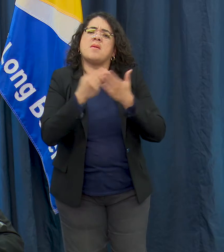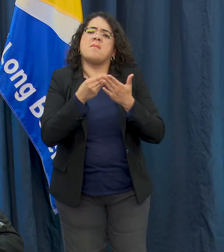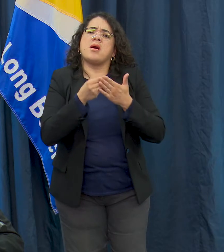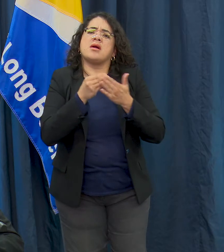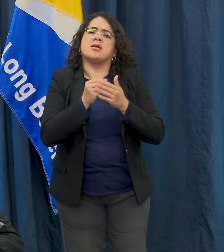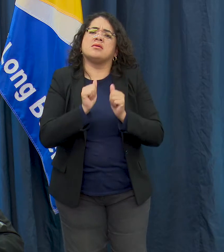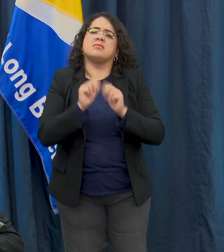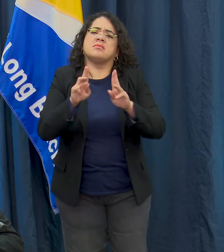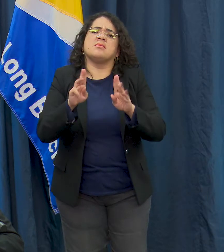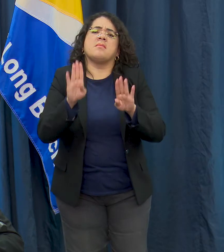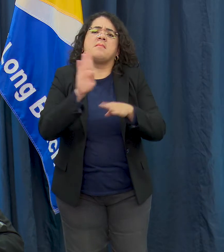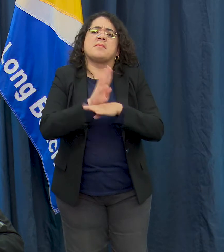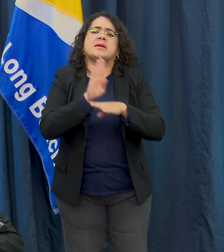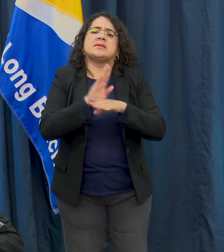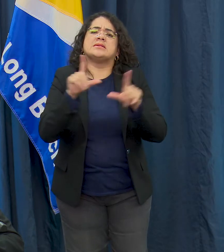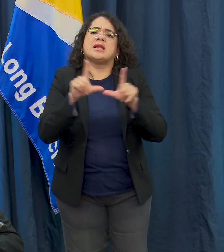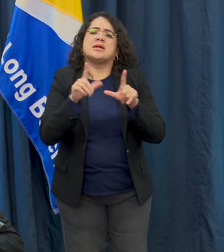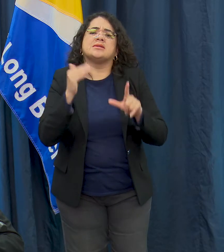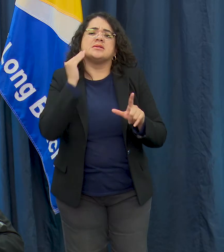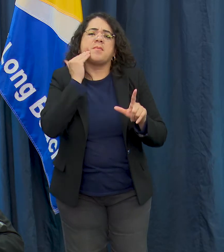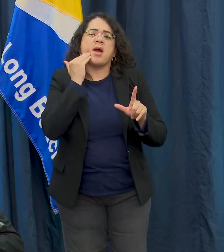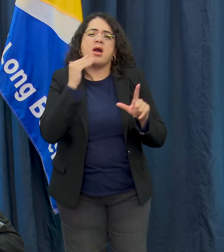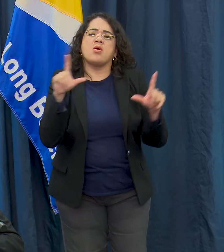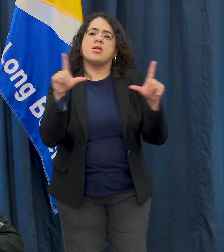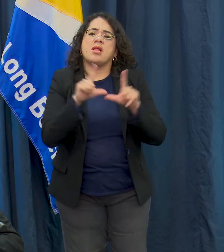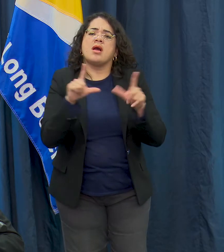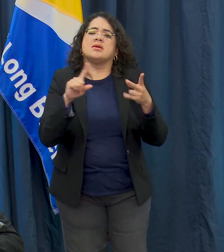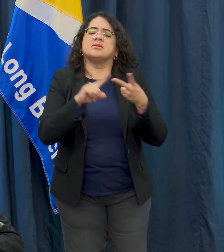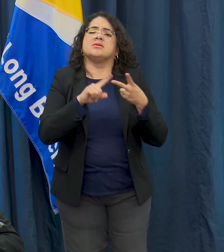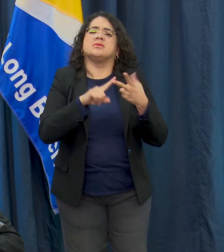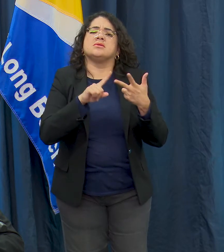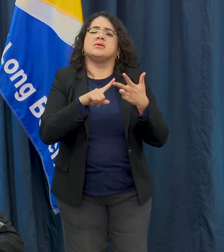licenses, tobacco licenses, or any license related a non-essential business that